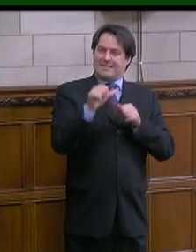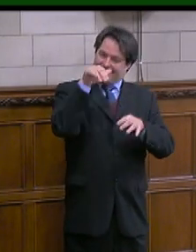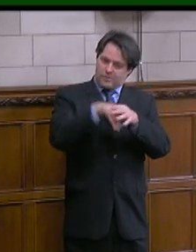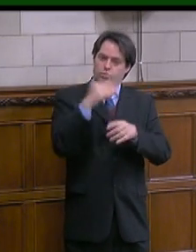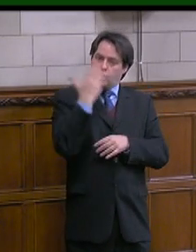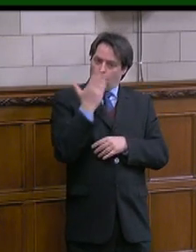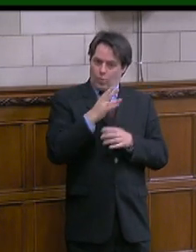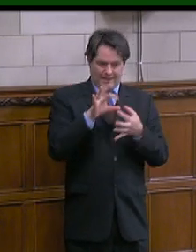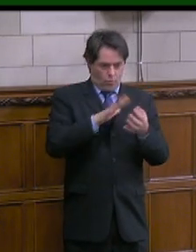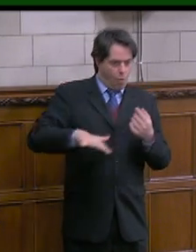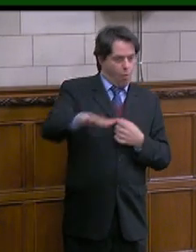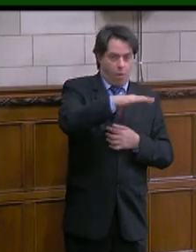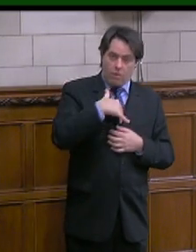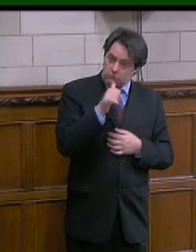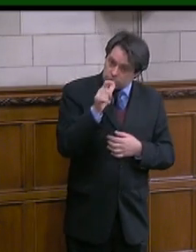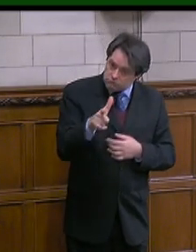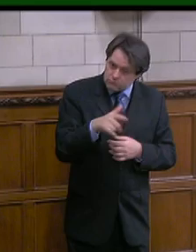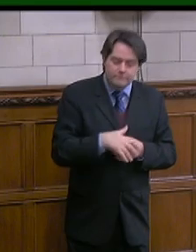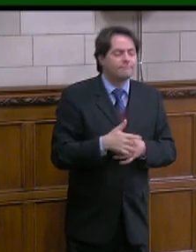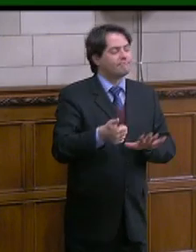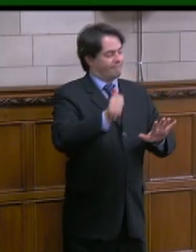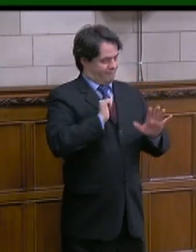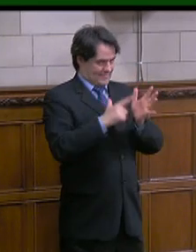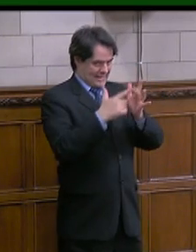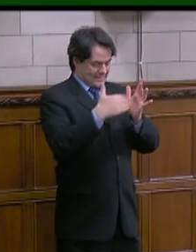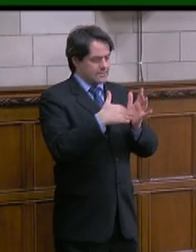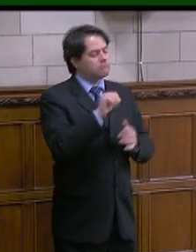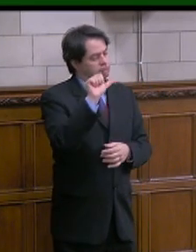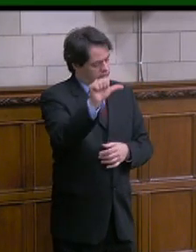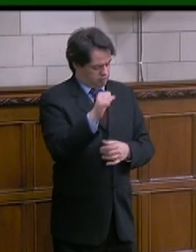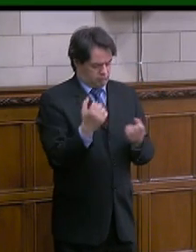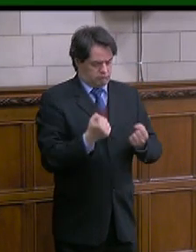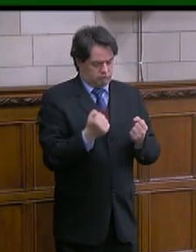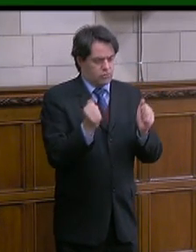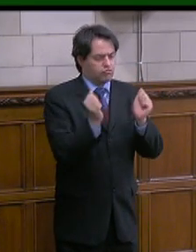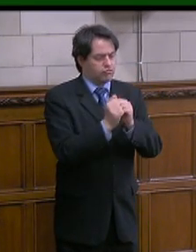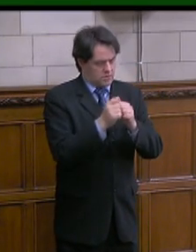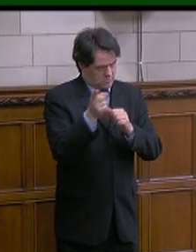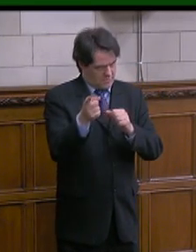all pupils. Liz Twist: I agree strongly with my hon. Friend’s point.